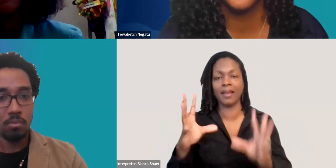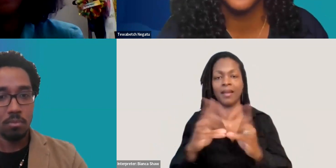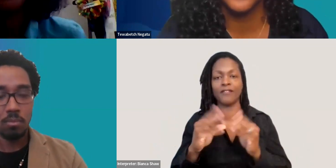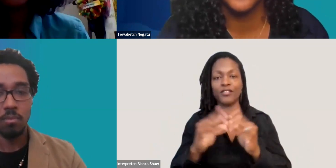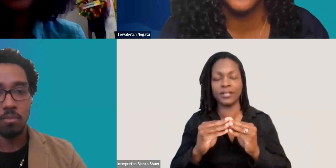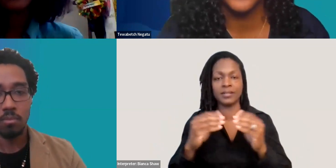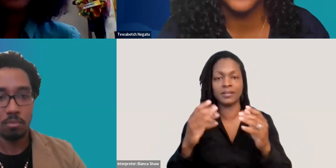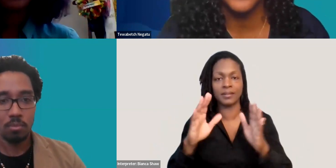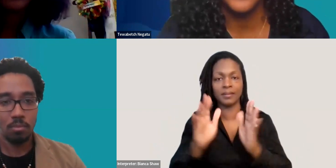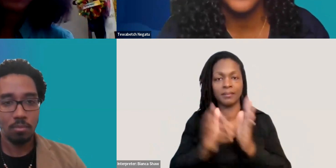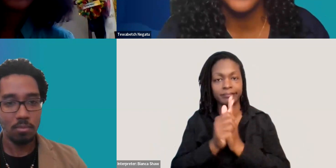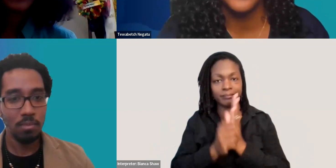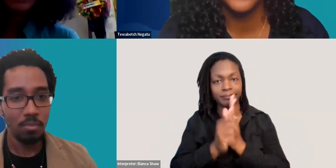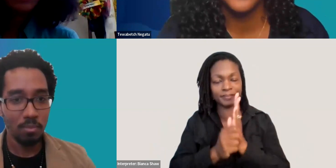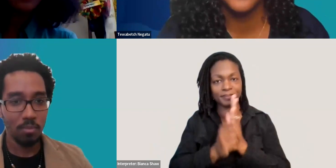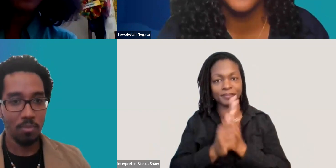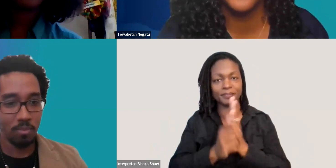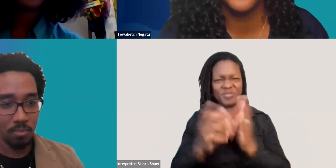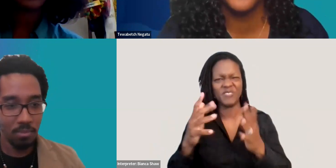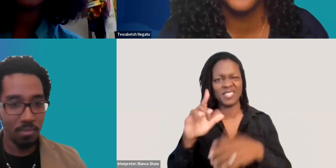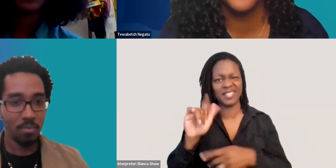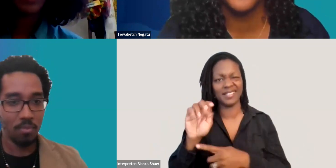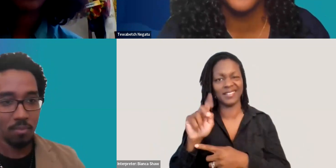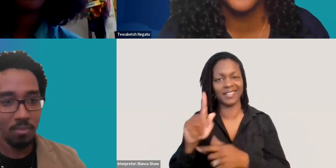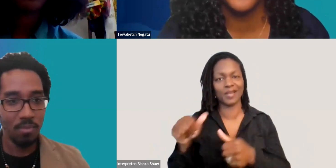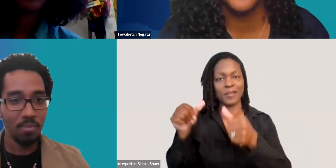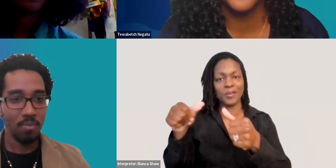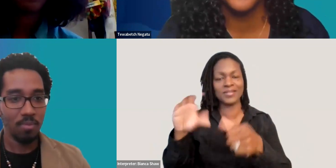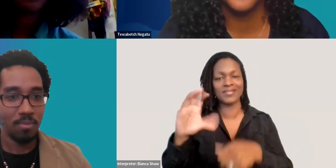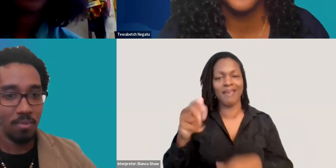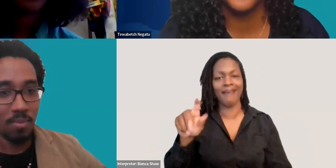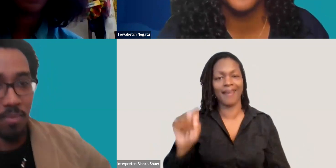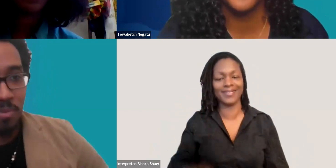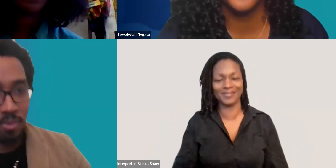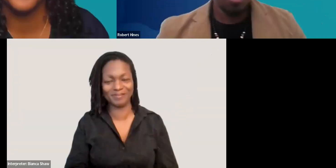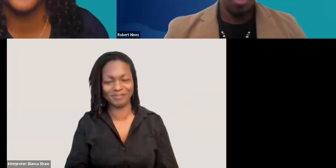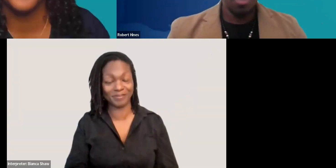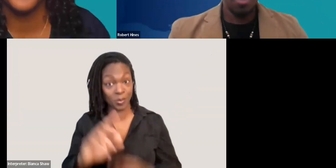So whenever you guys are ready. You can see it.